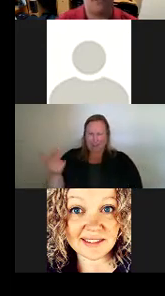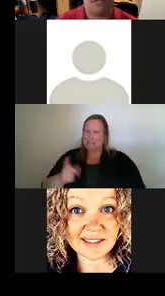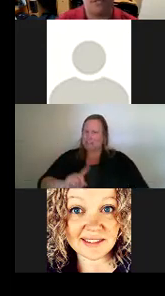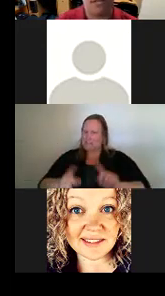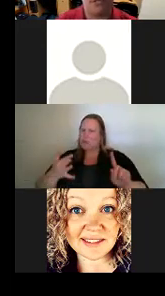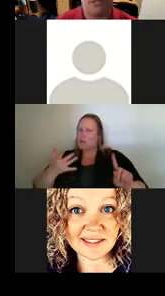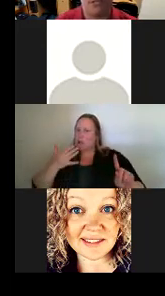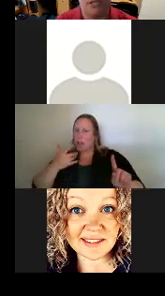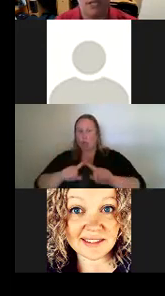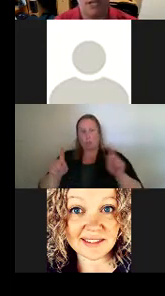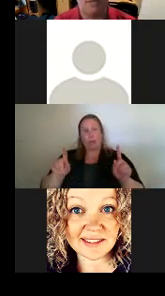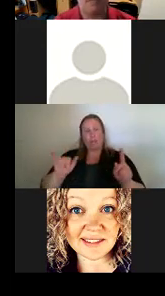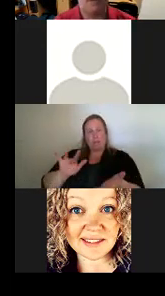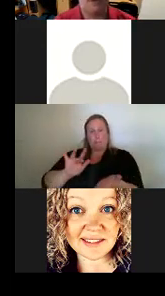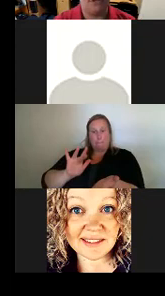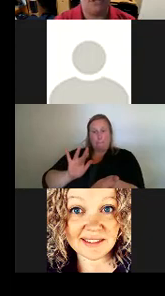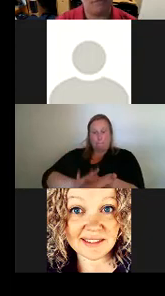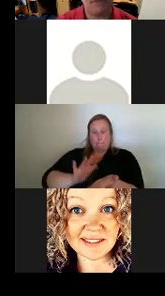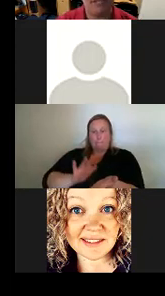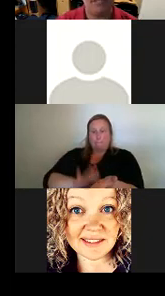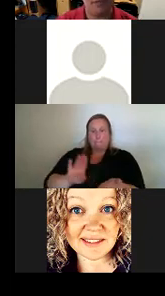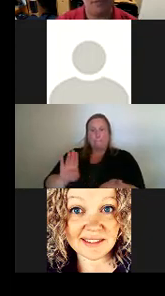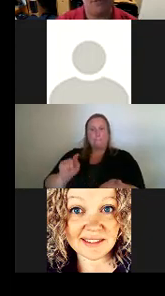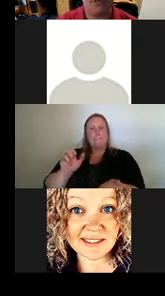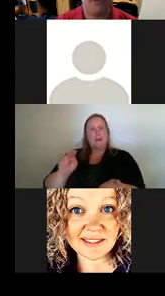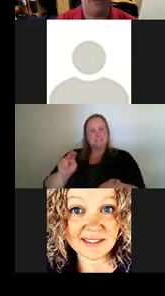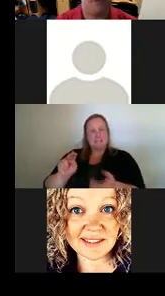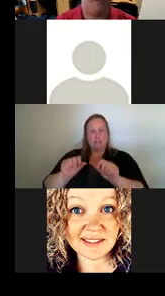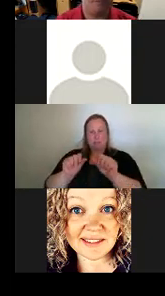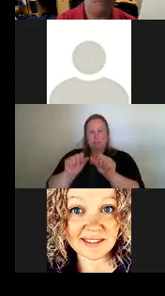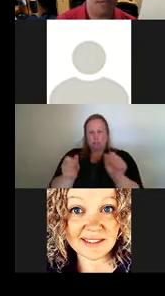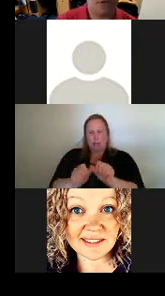BUTTONS ARE SHAPED VERY SIMILAR SO THE PLAY/PAUSE